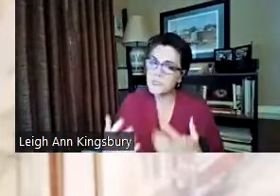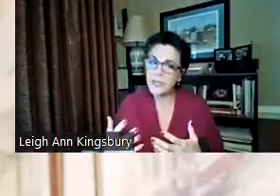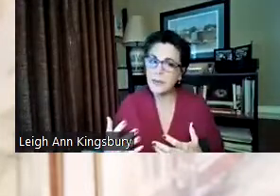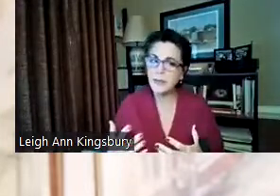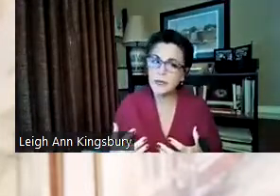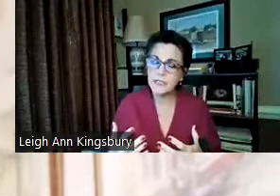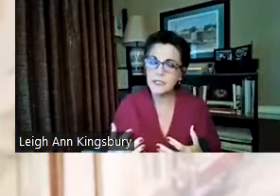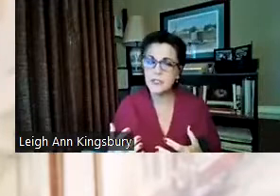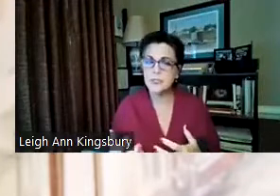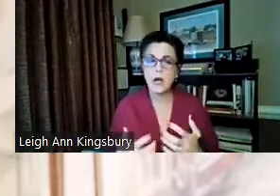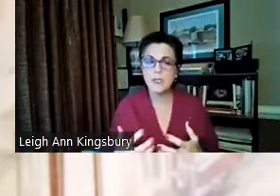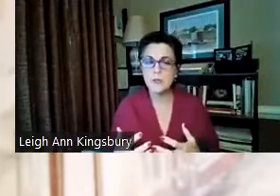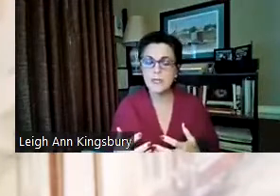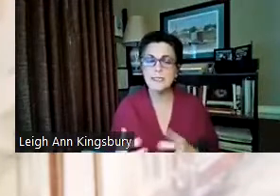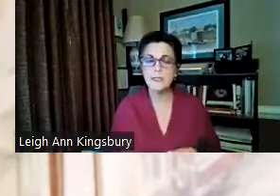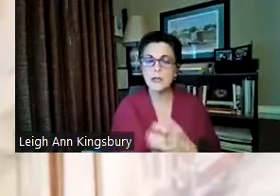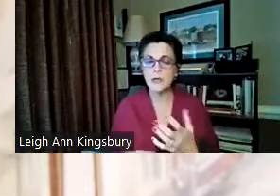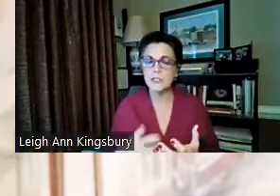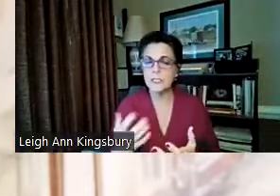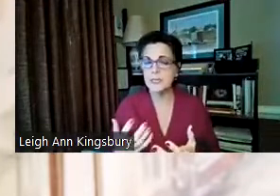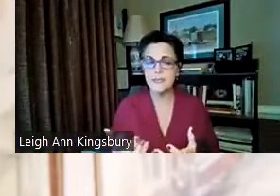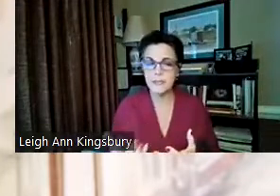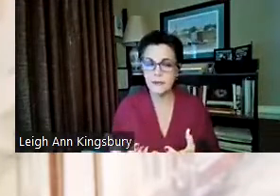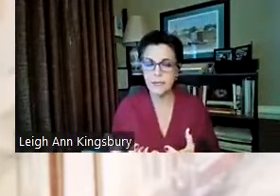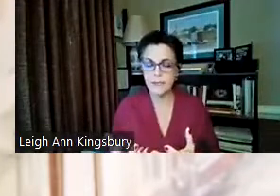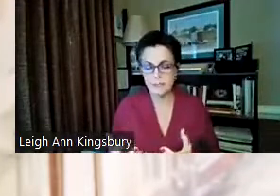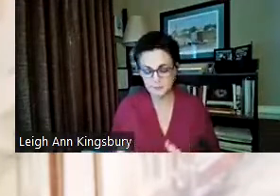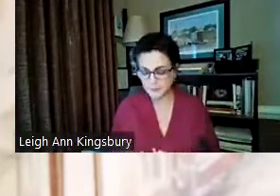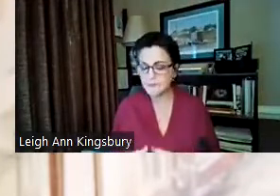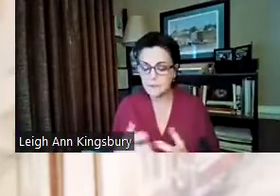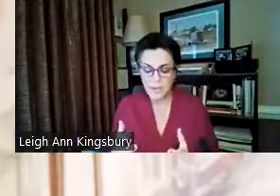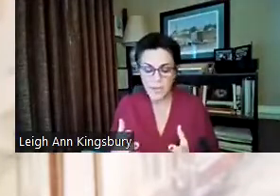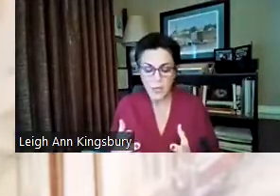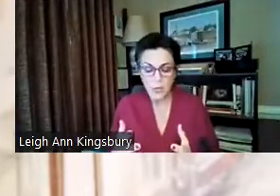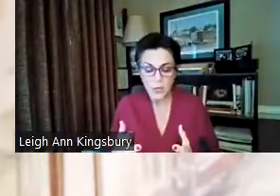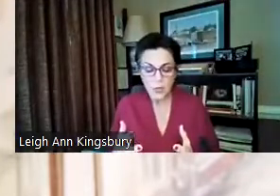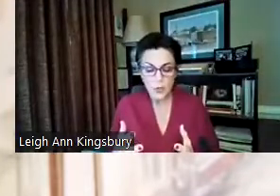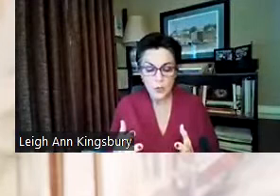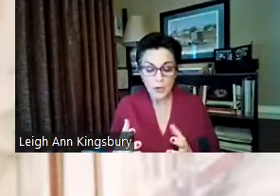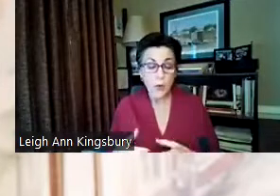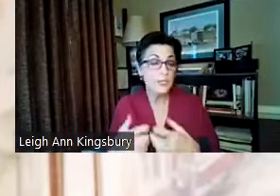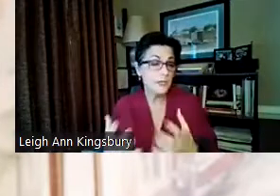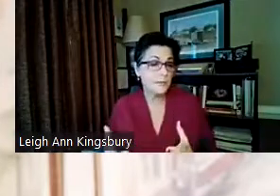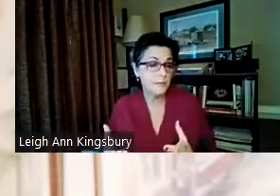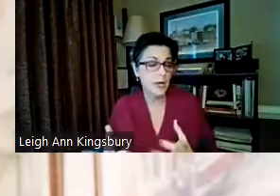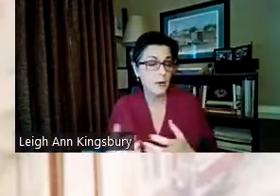talking about healthcare decisions, we should also be considering urgency and significance. A question one of